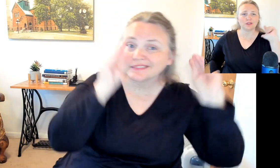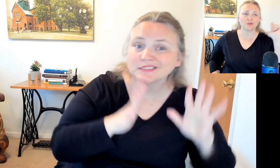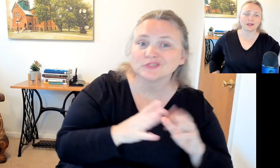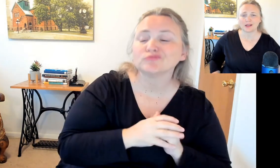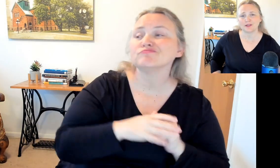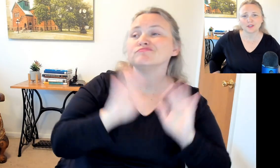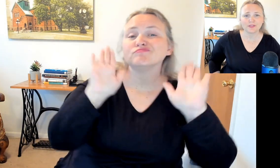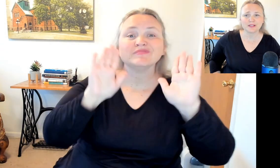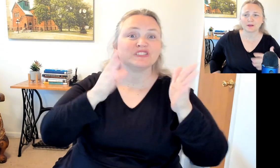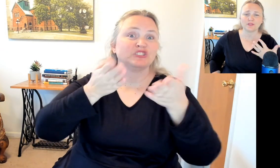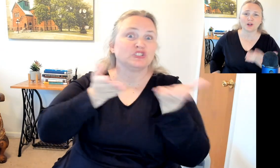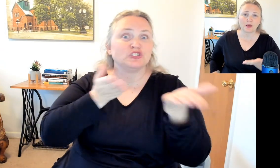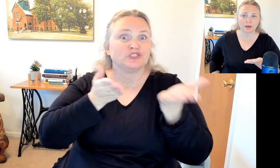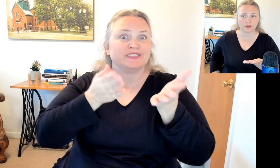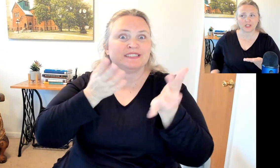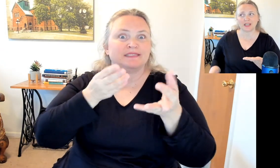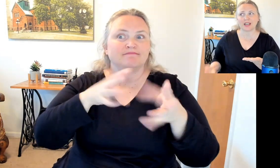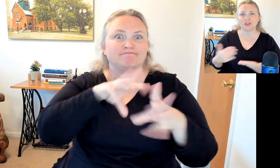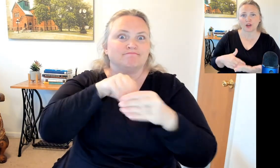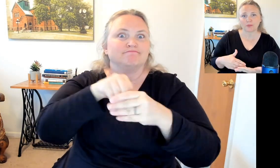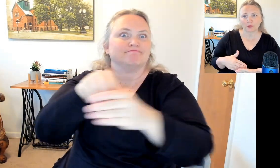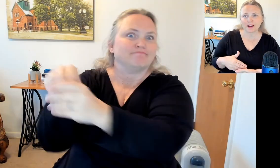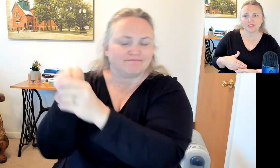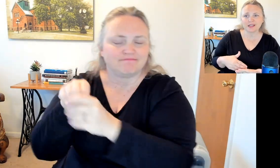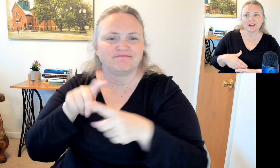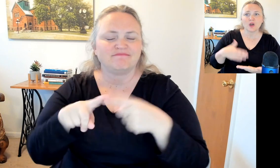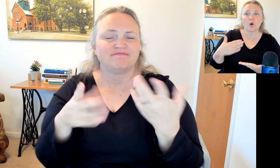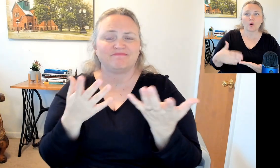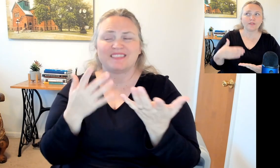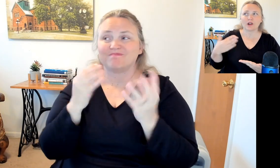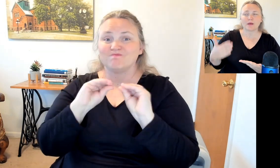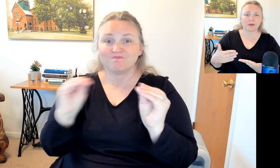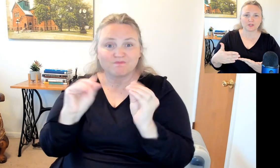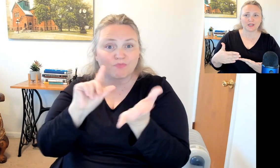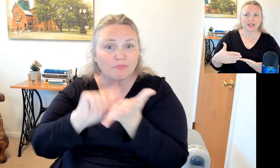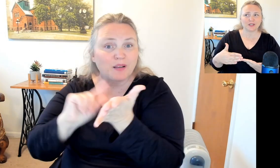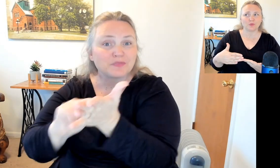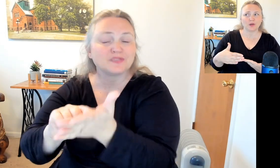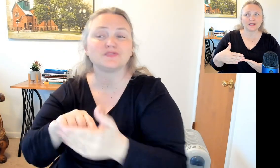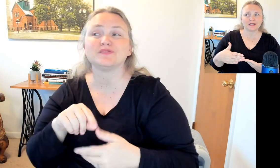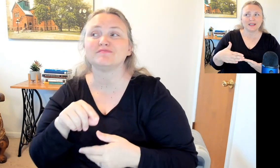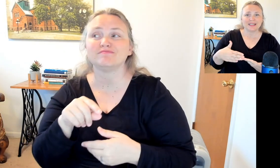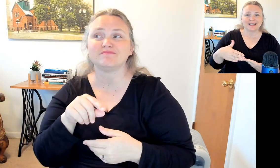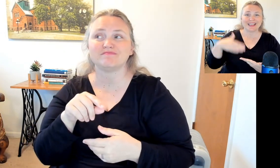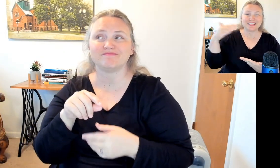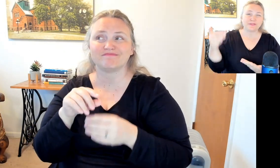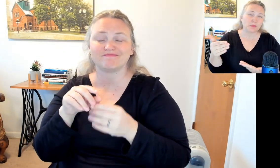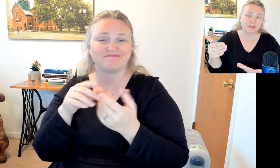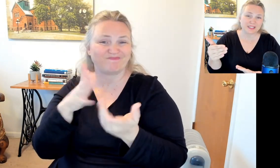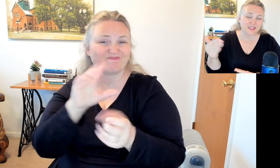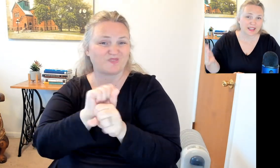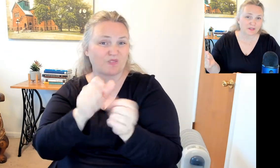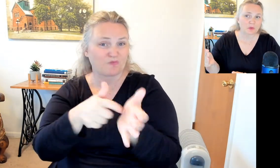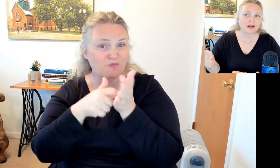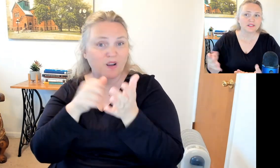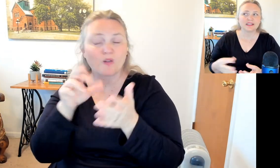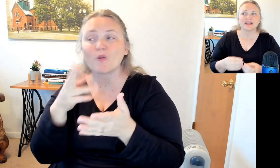do a ton of service, but if you're not publishing and your job requires it, or if you're not publishing and you want to get a different position that requires it,